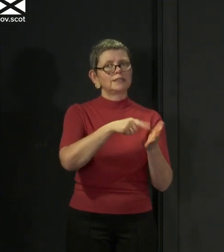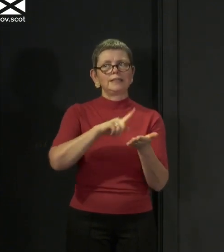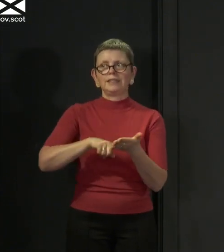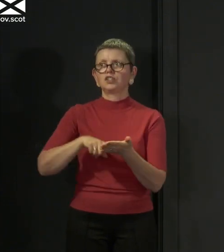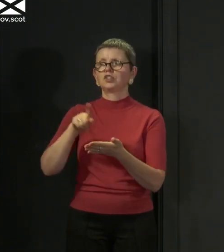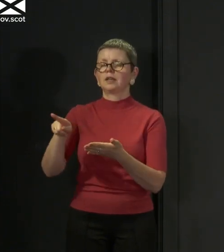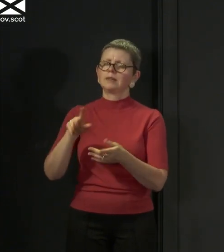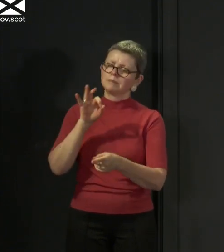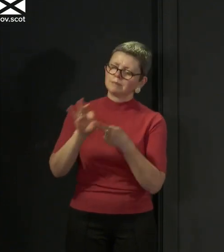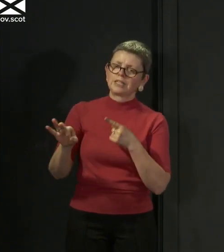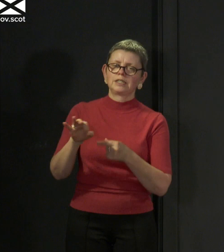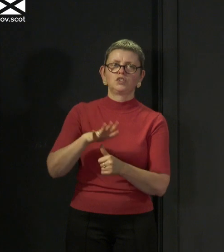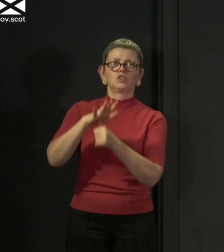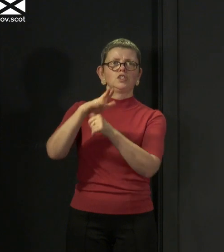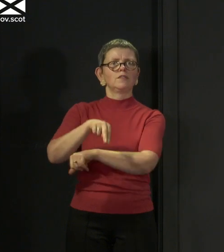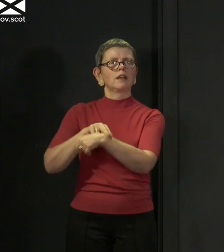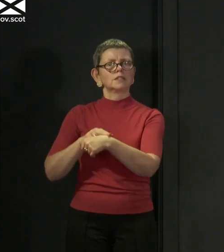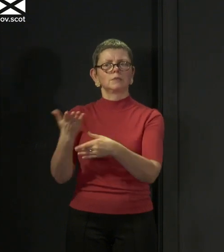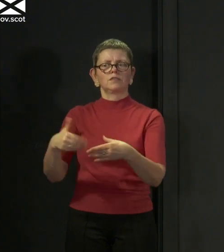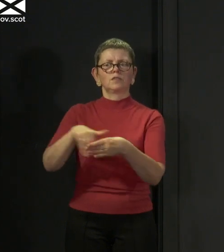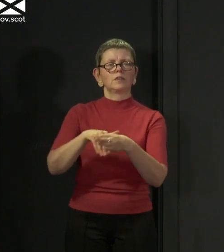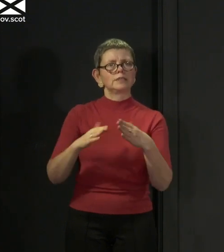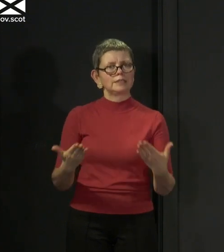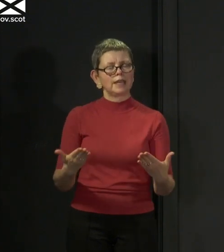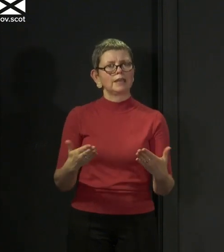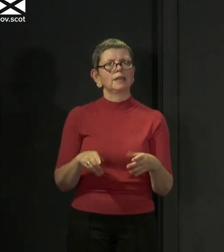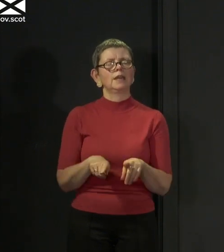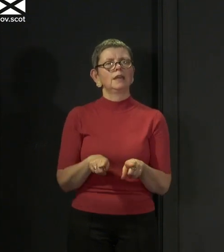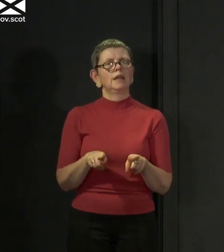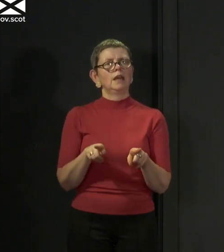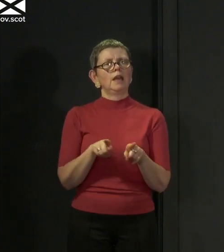in particular to the Chief Constable for joining us today and again let me record my thanks